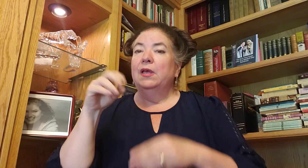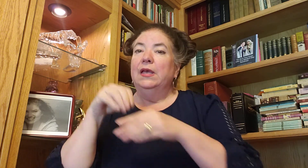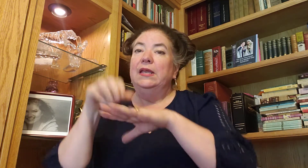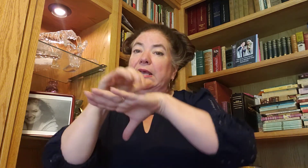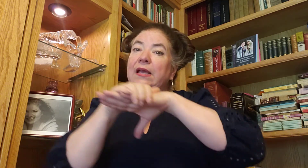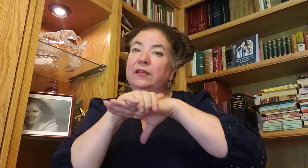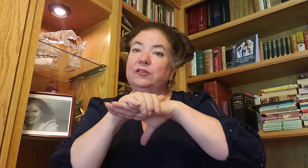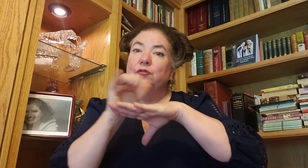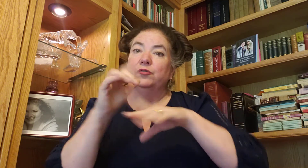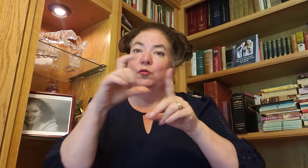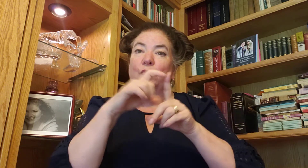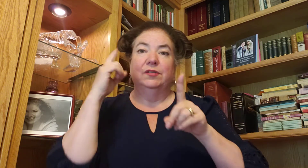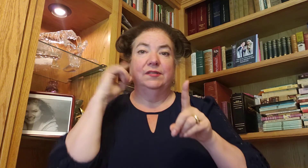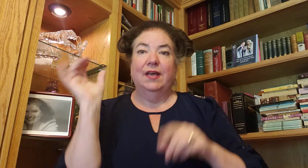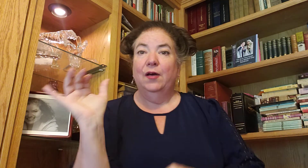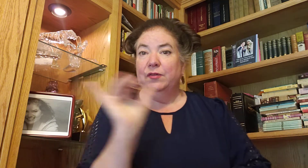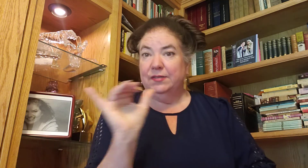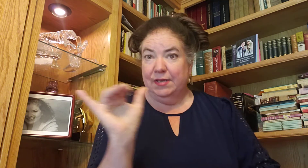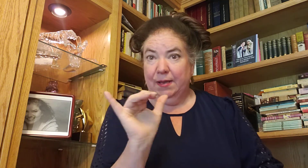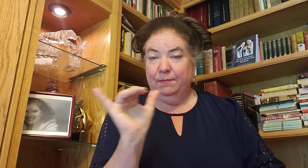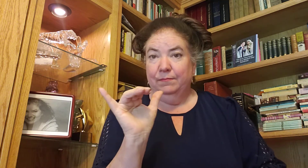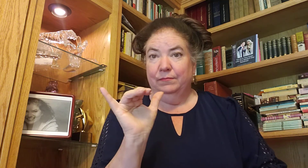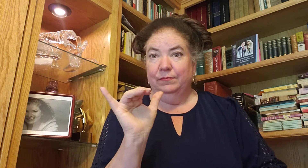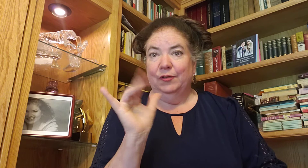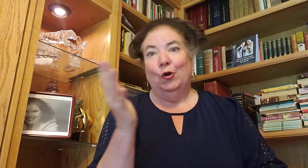English those are words that sound the same. You know: